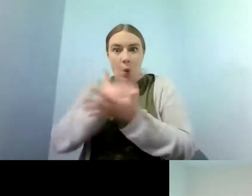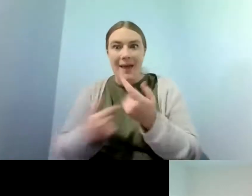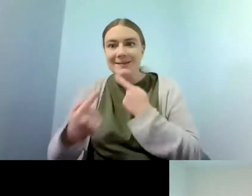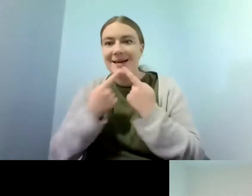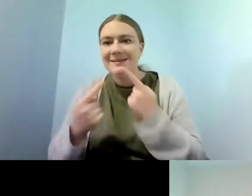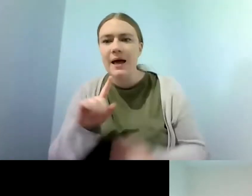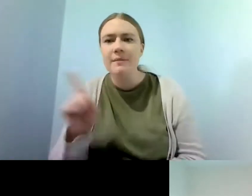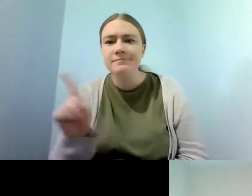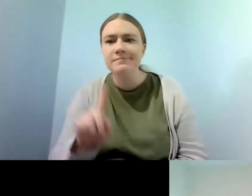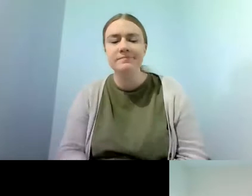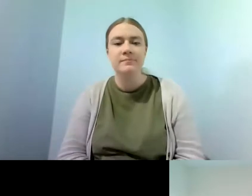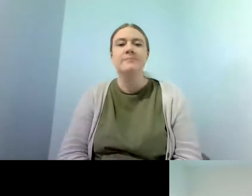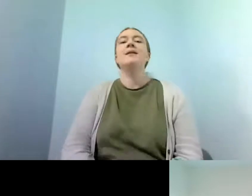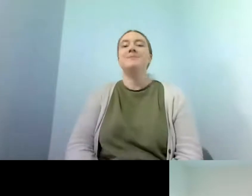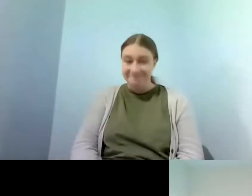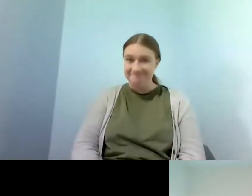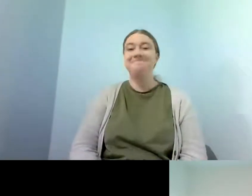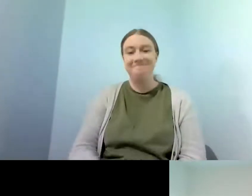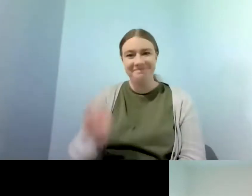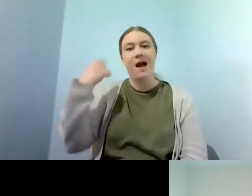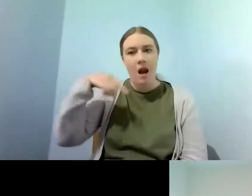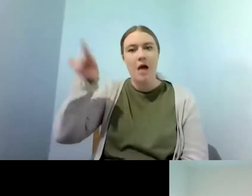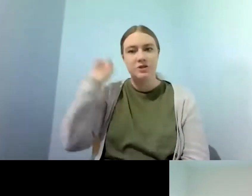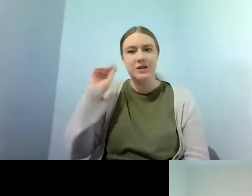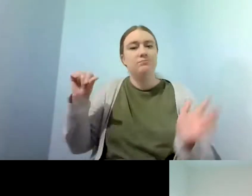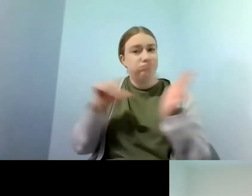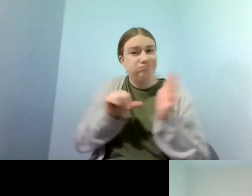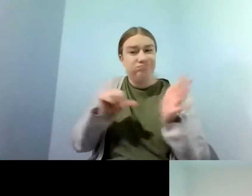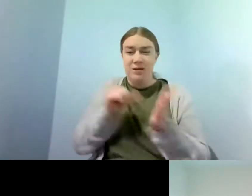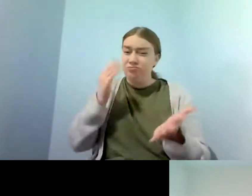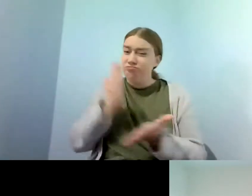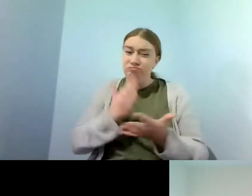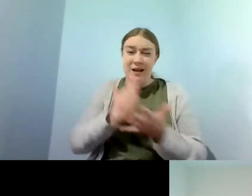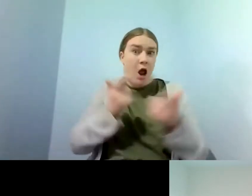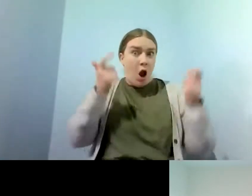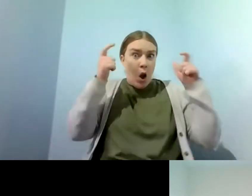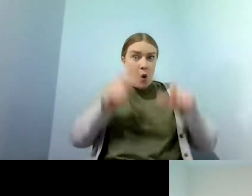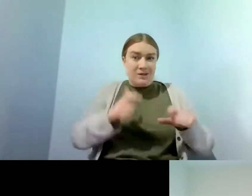yeah it's um it was a tricky one last year and we pretty much went into lockdown just before the